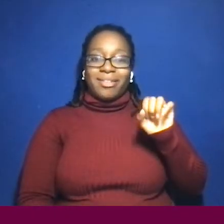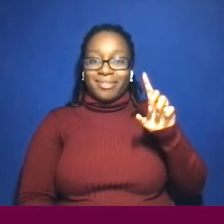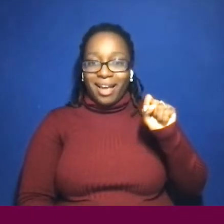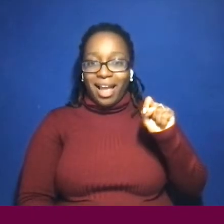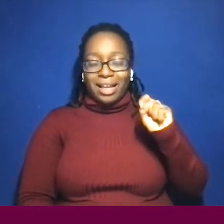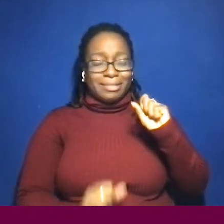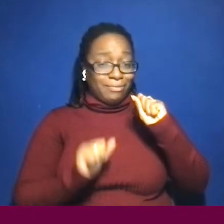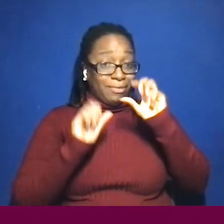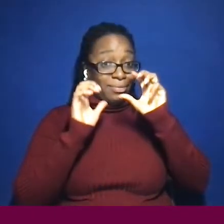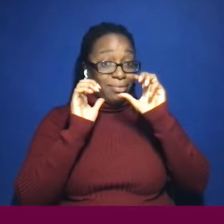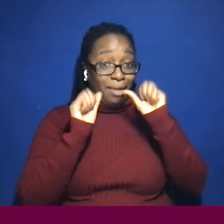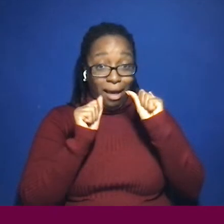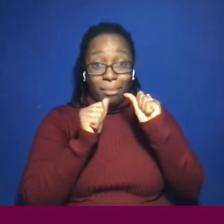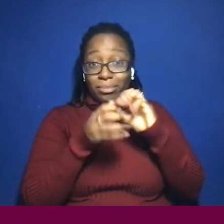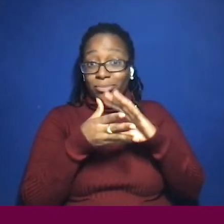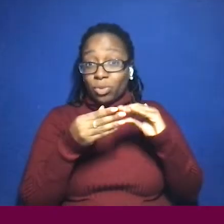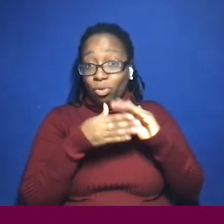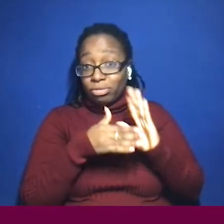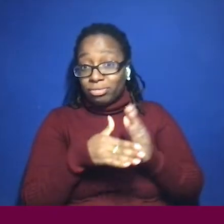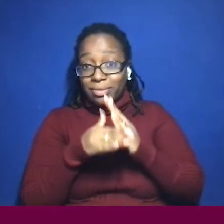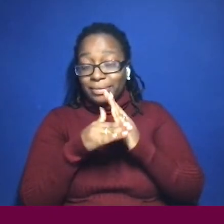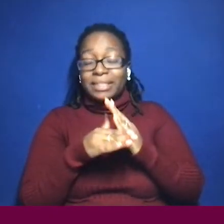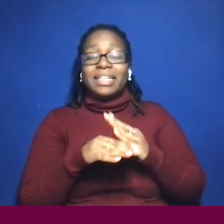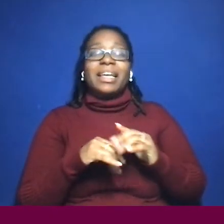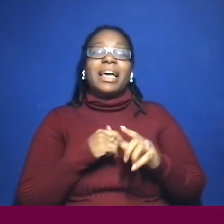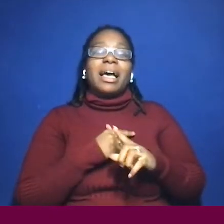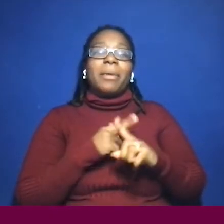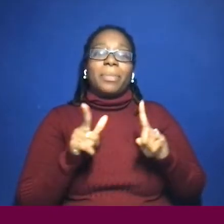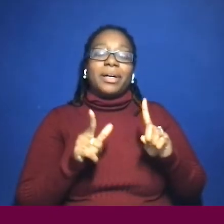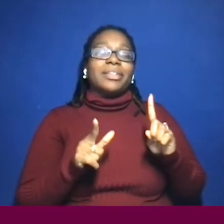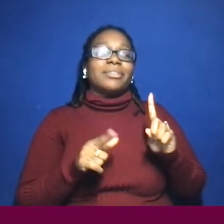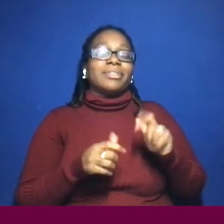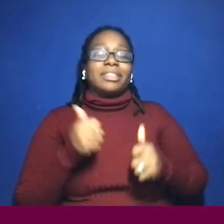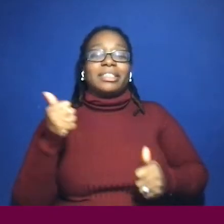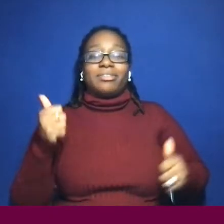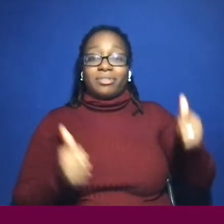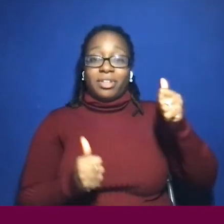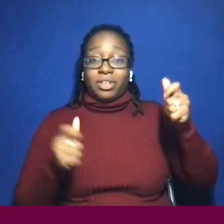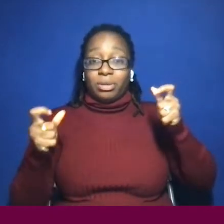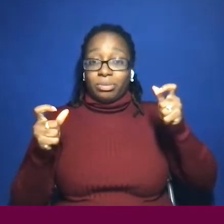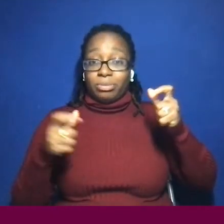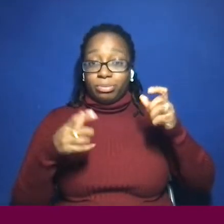the real answer to that question is, the executive producers who were also the